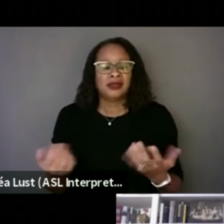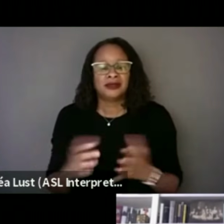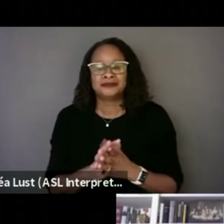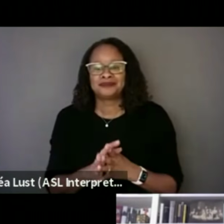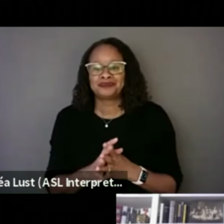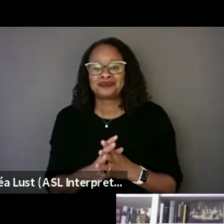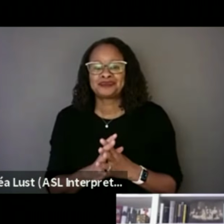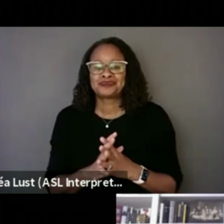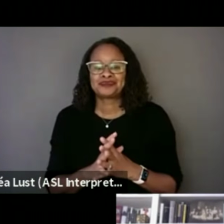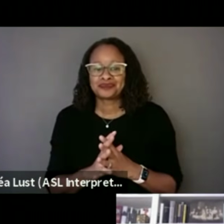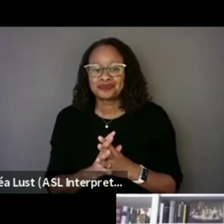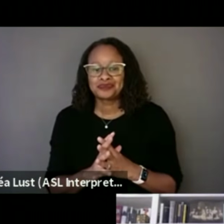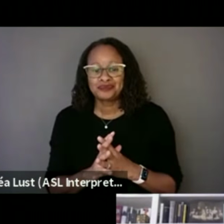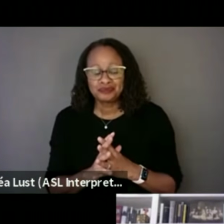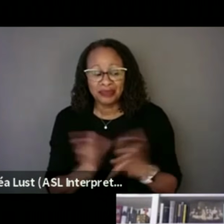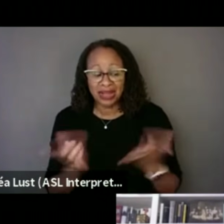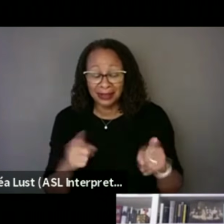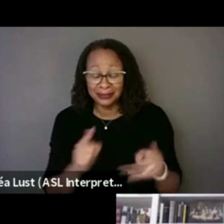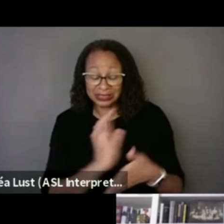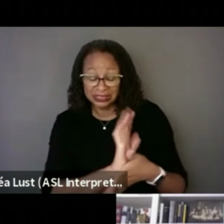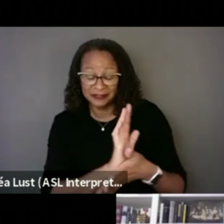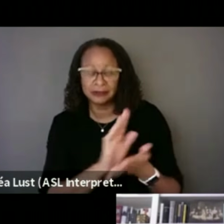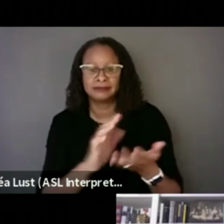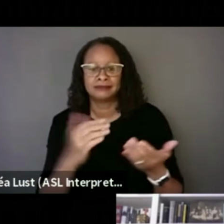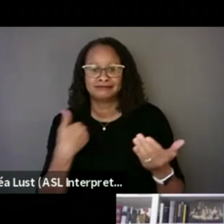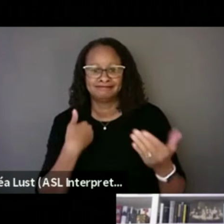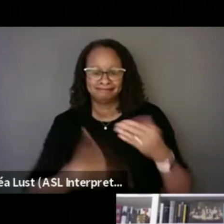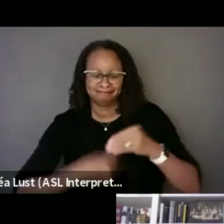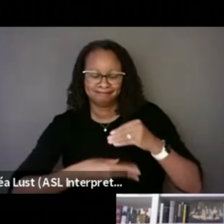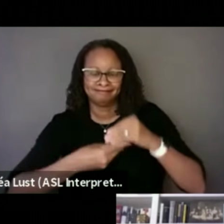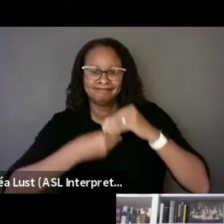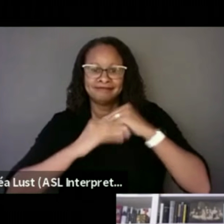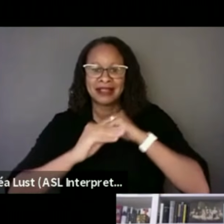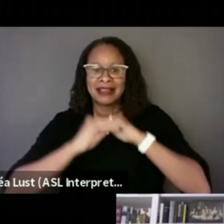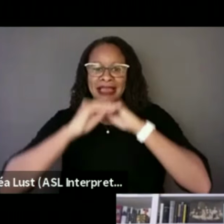The film takes on layers that I didn't anticipate.